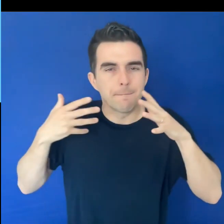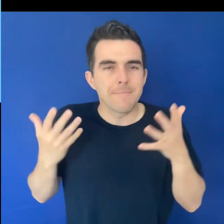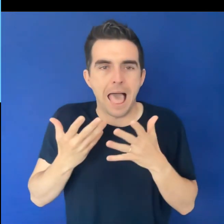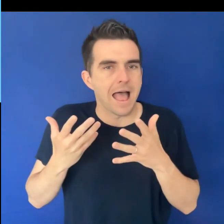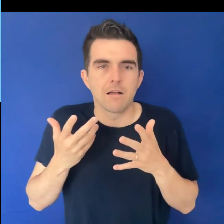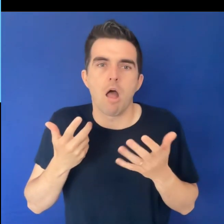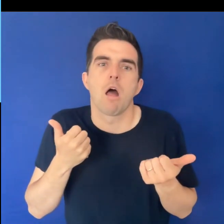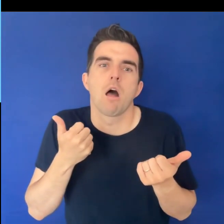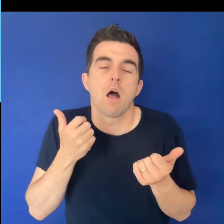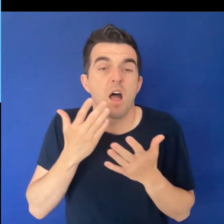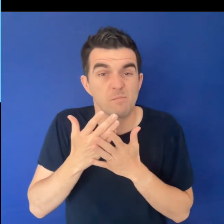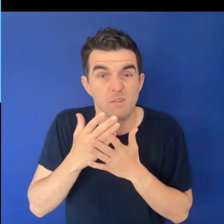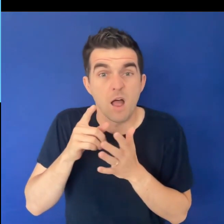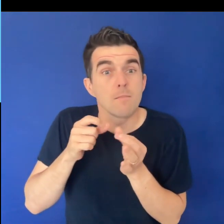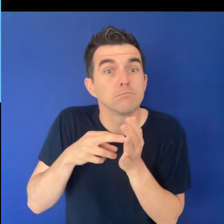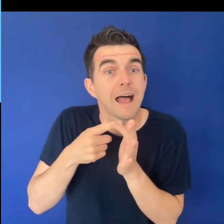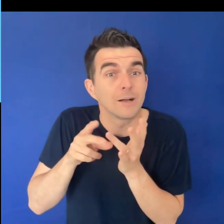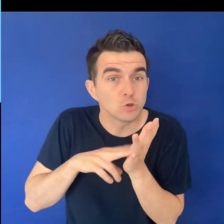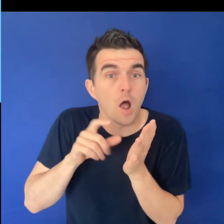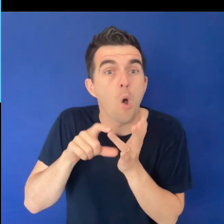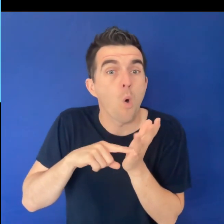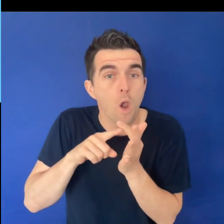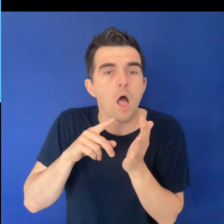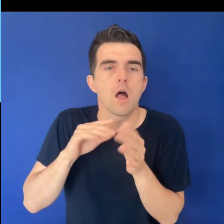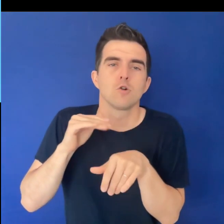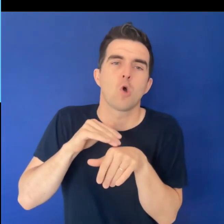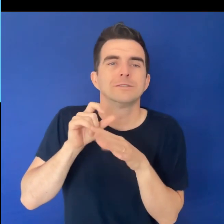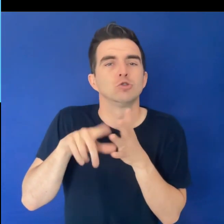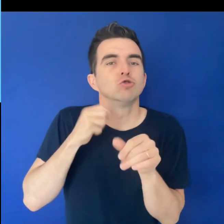If it wasn’t for the work that Brandon Cole and Naughty Dog did on The Last of Us: